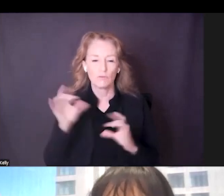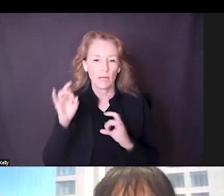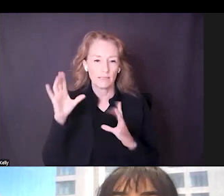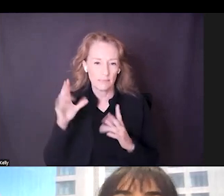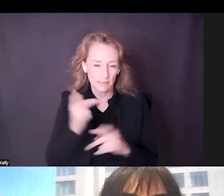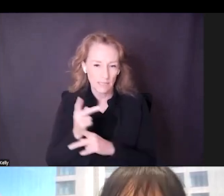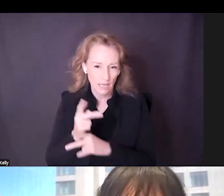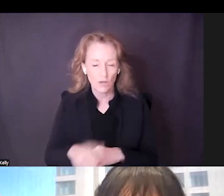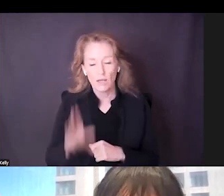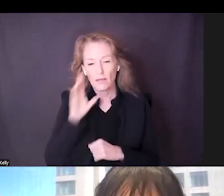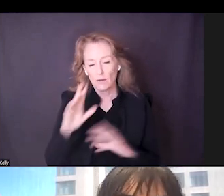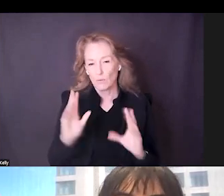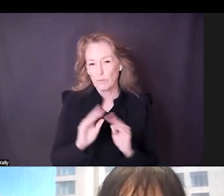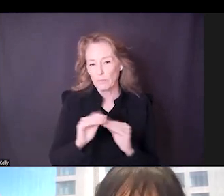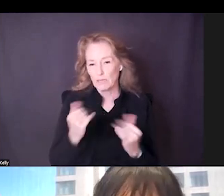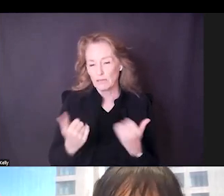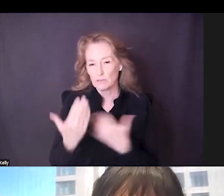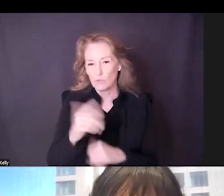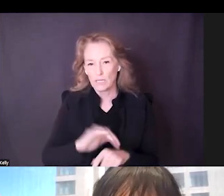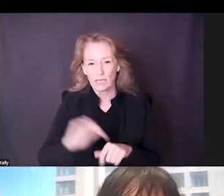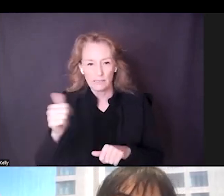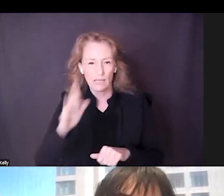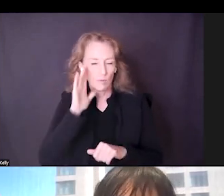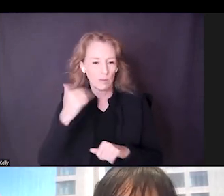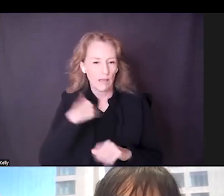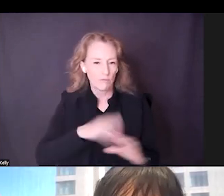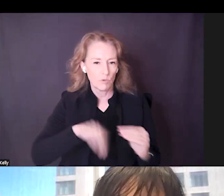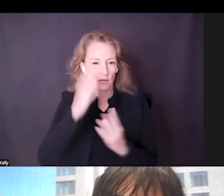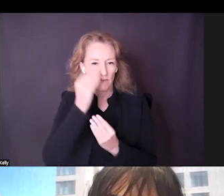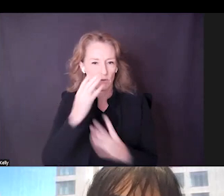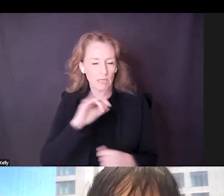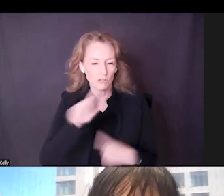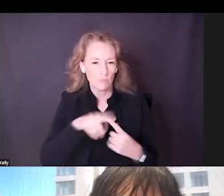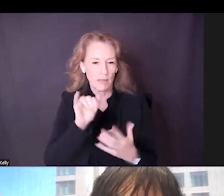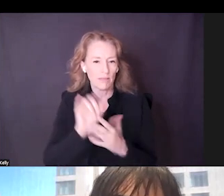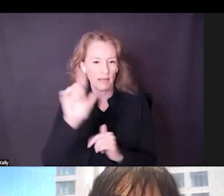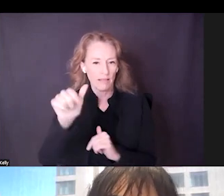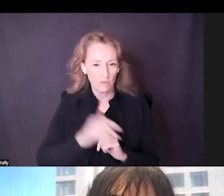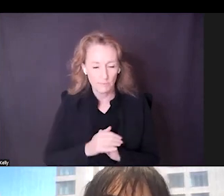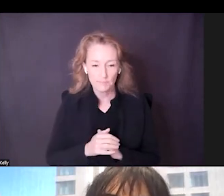WE WILL HAVE MORE INFORMATION SHORTLY AND KEEP AN EYE ON THAT.